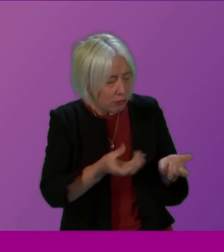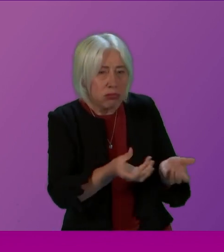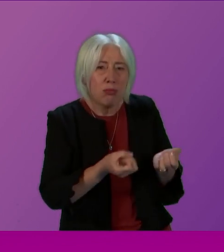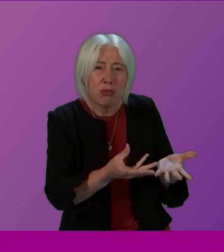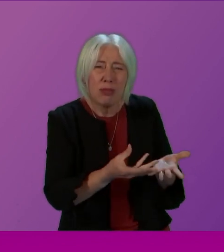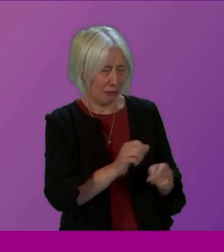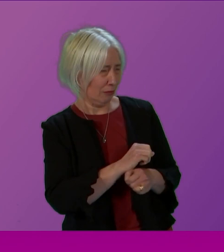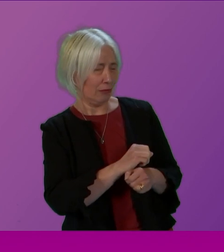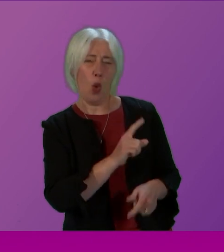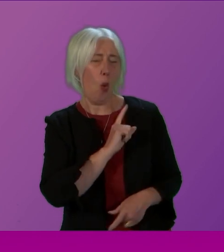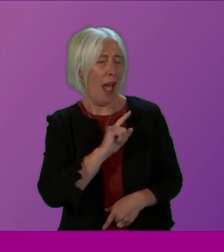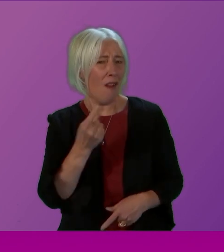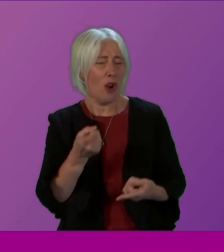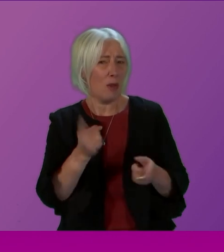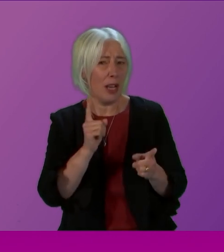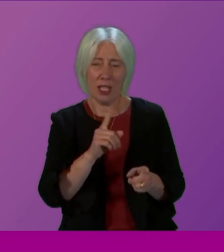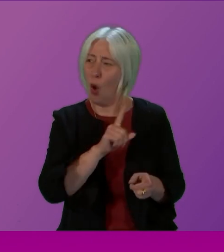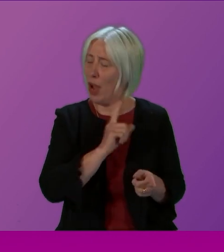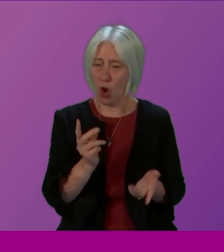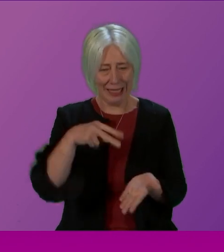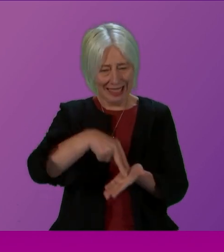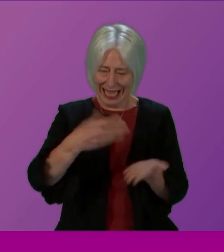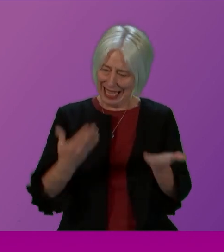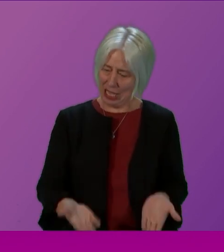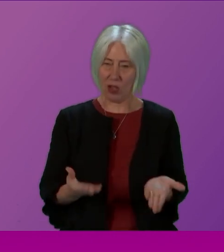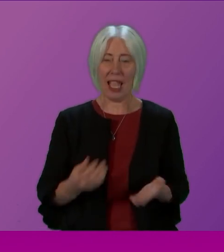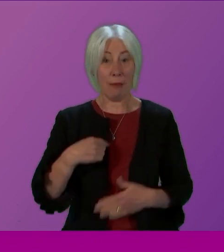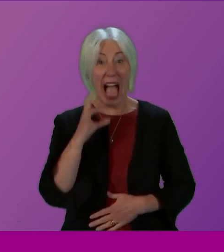If that is the case, why can the First Minister not just tell me, in response to my question,